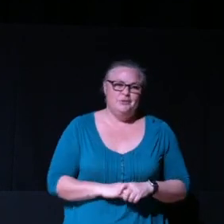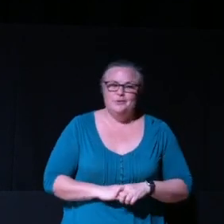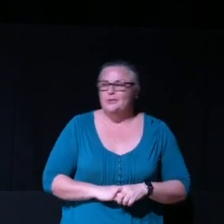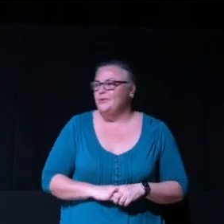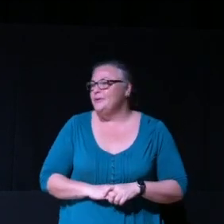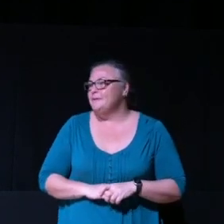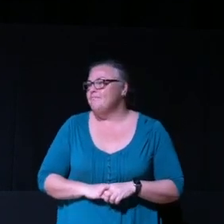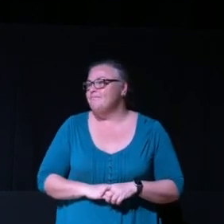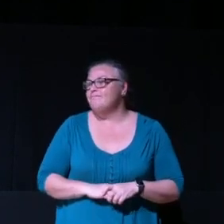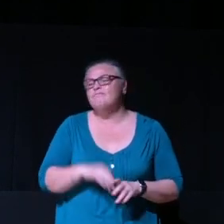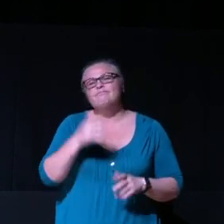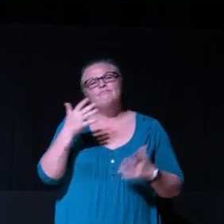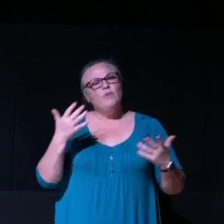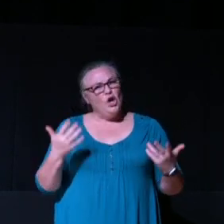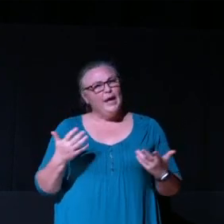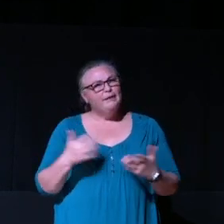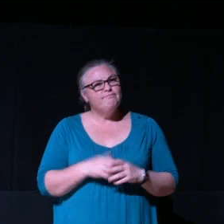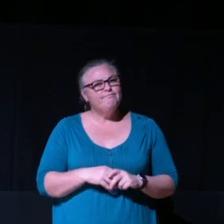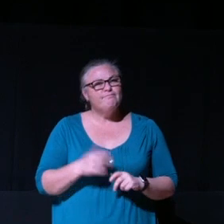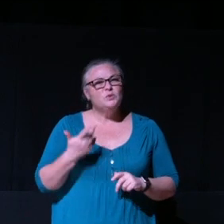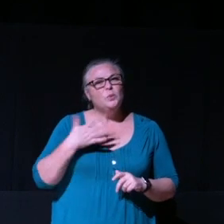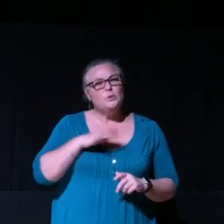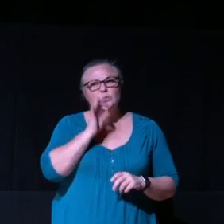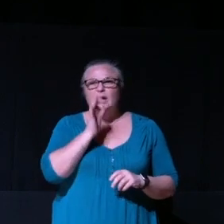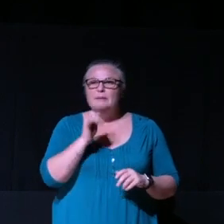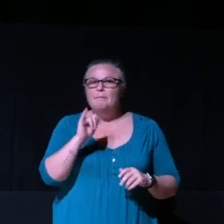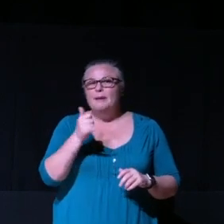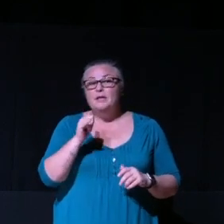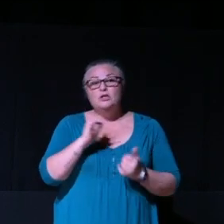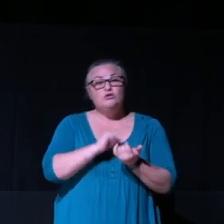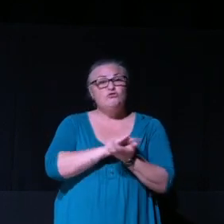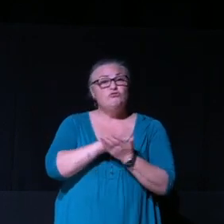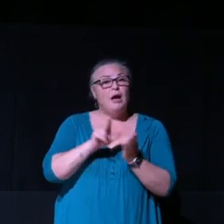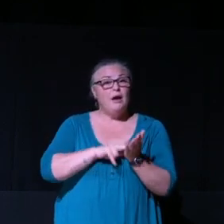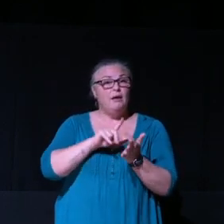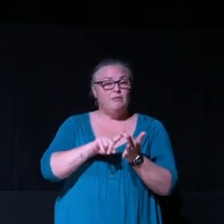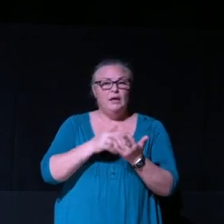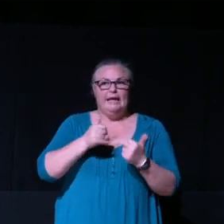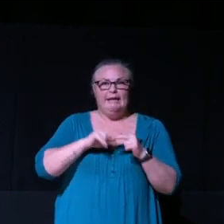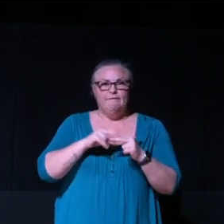these moments of calling out someone for saying something homophobic, transphobic, whatever,